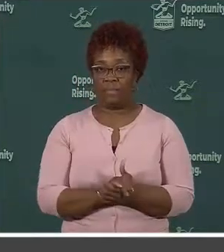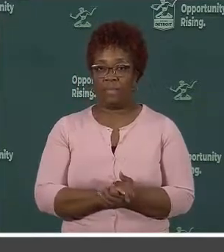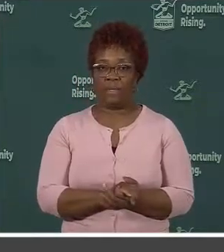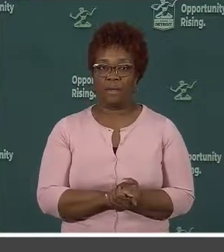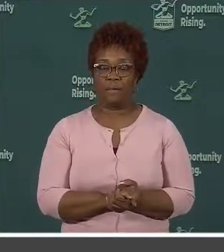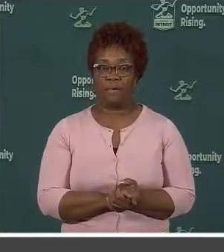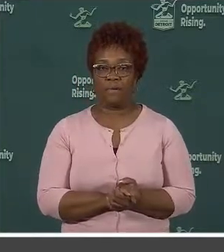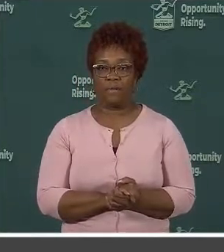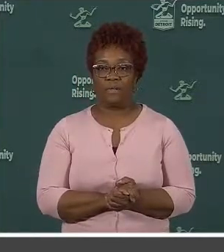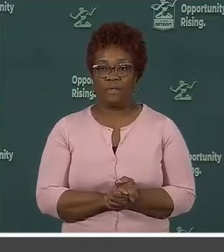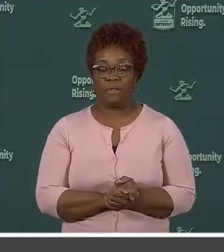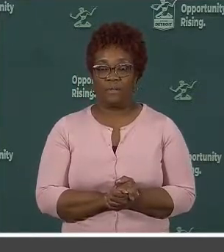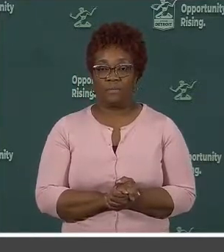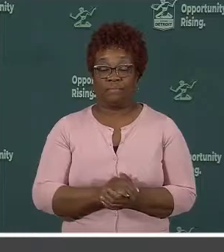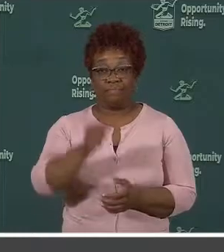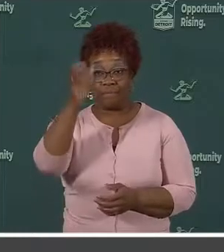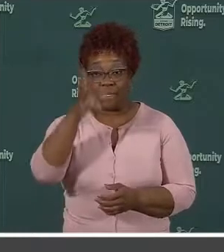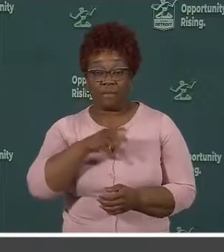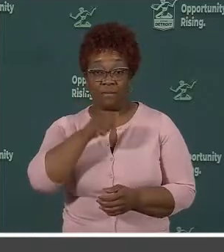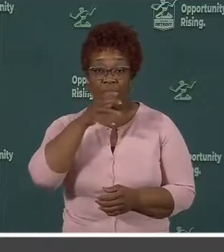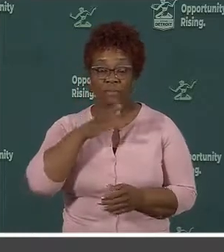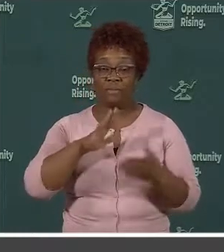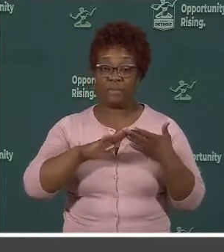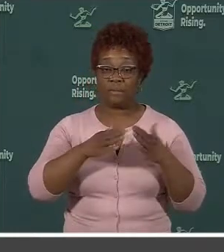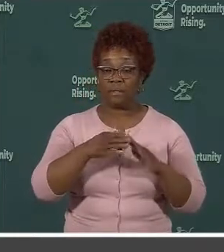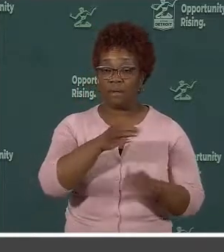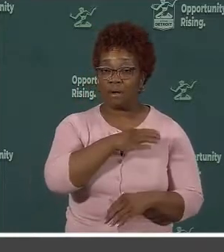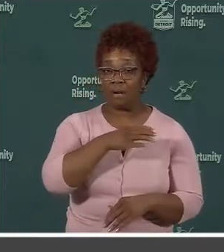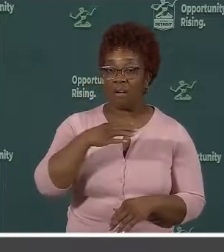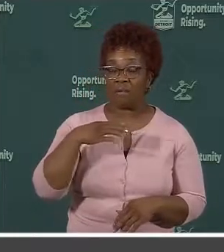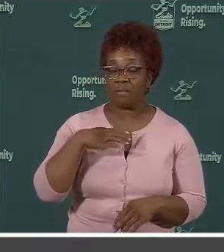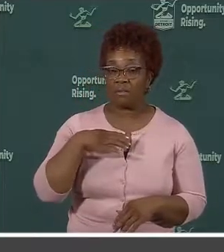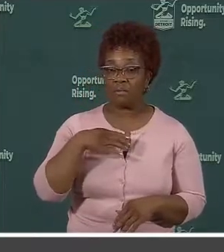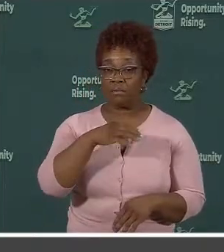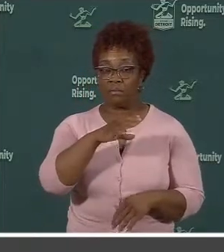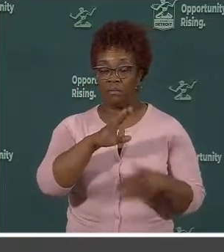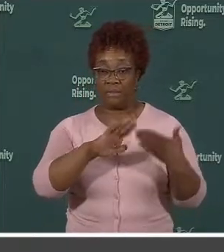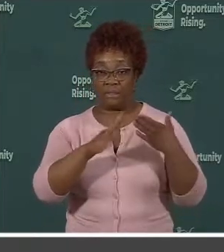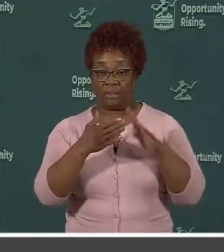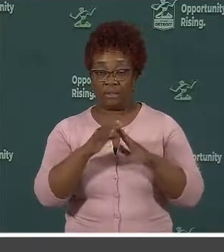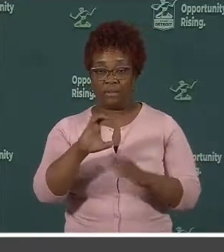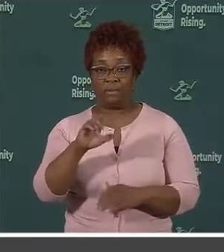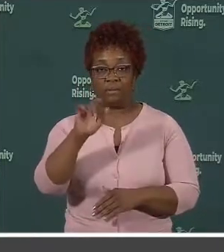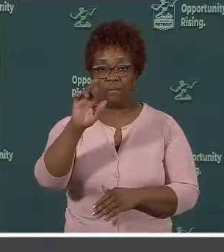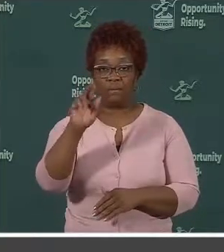AND GENTLEMEN OUR CITY COUNCIL AND CITY CLERK PRESIDENT MARY